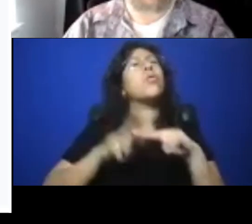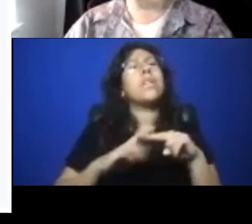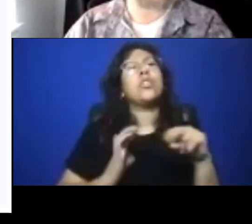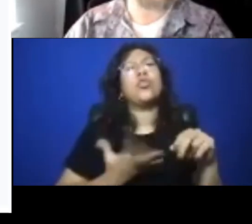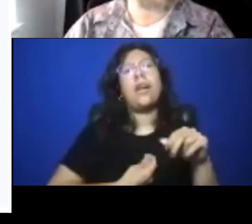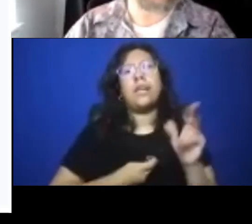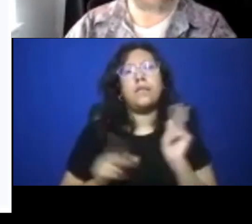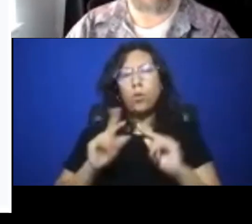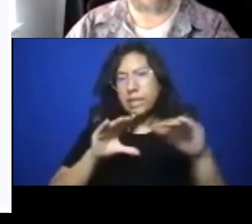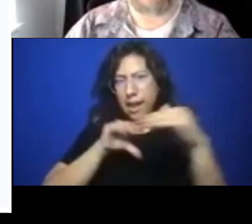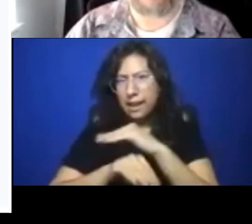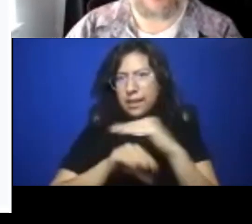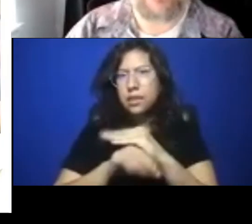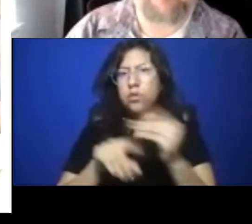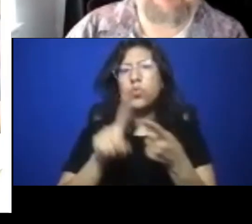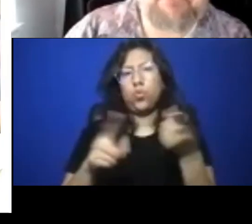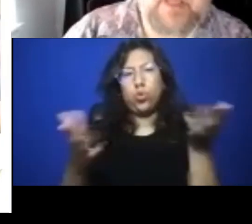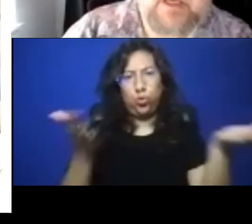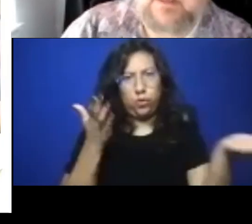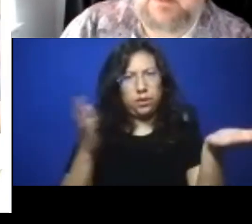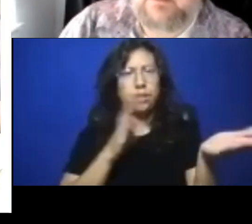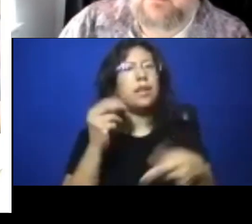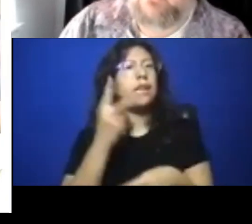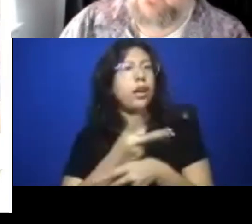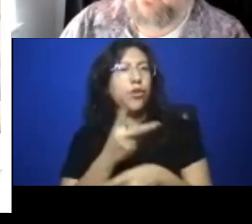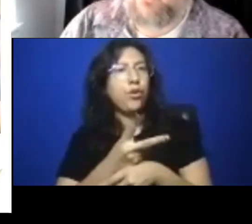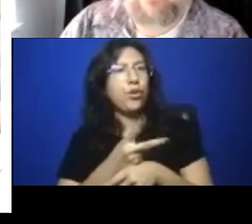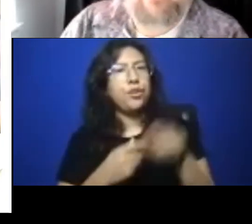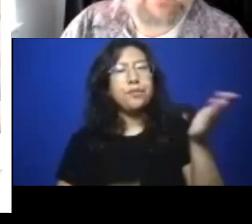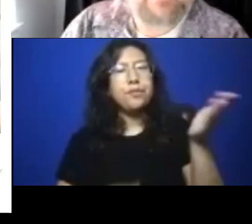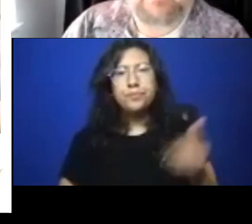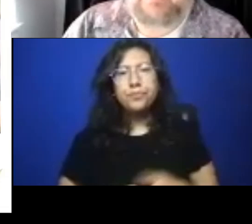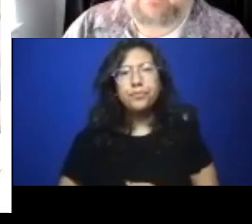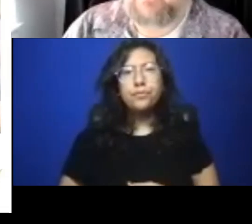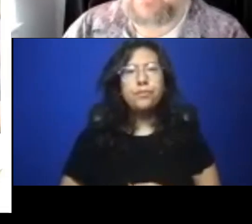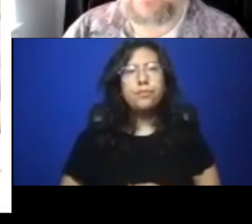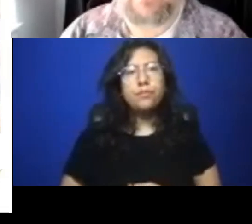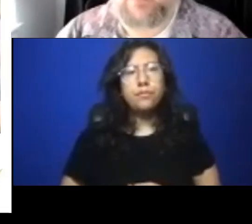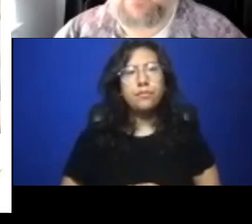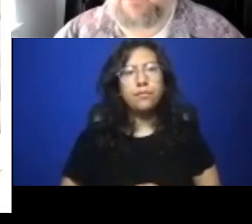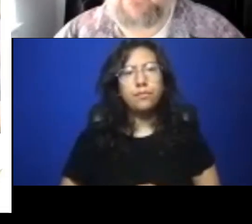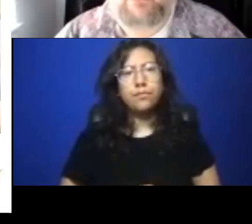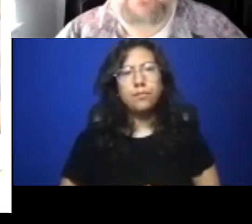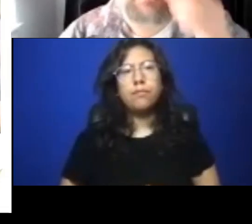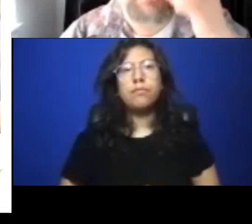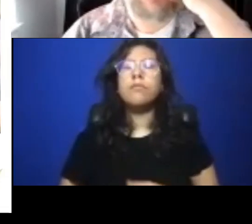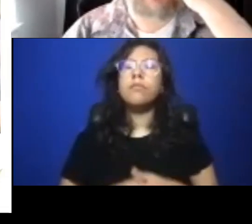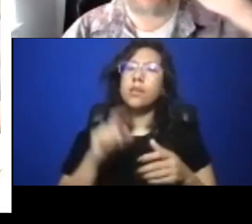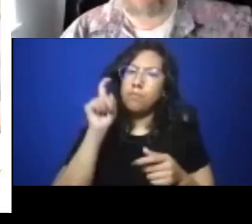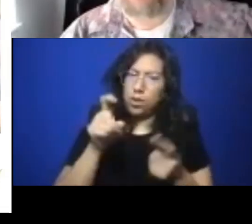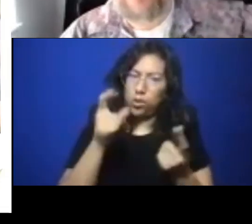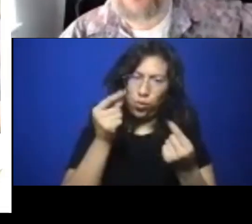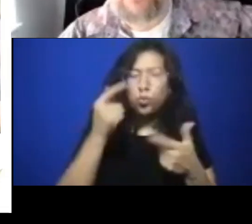to services and to care. One of the things is to be trauma informed. And you know, we started out